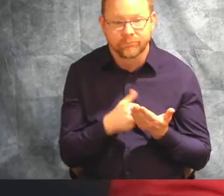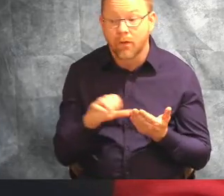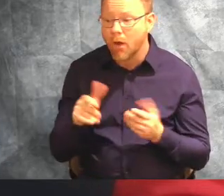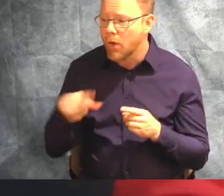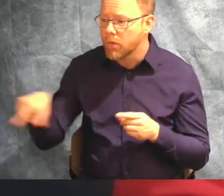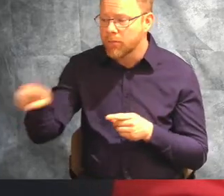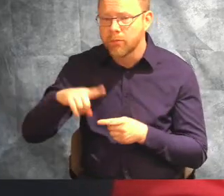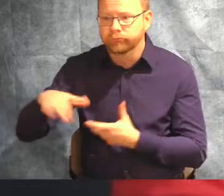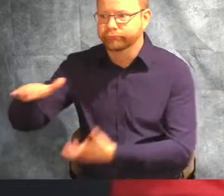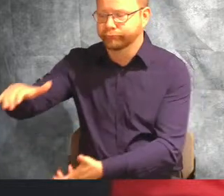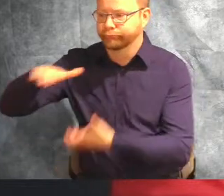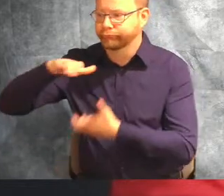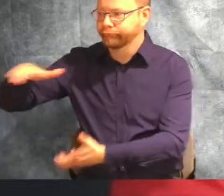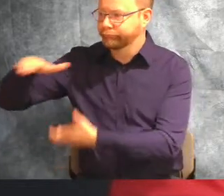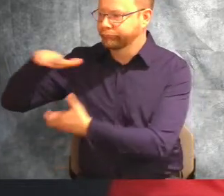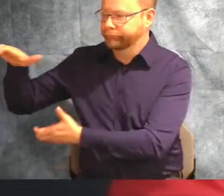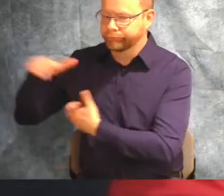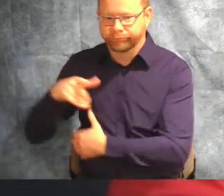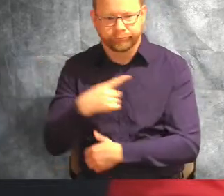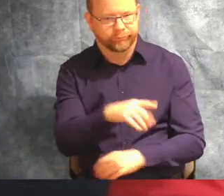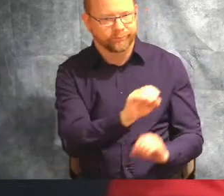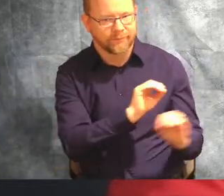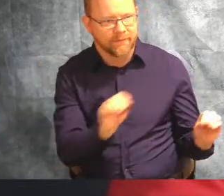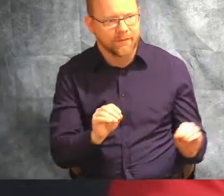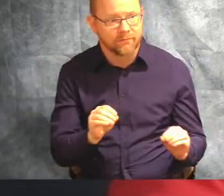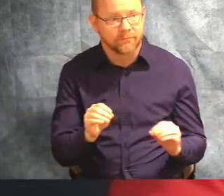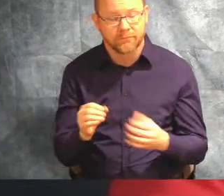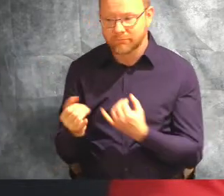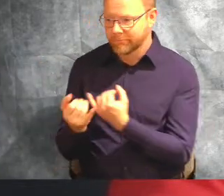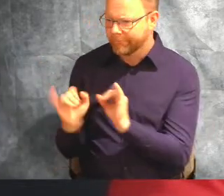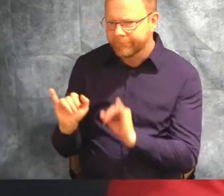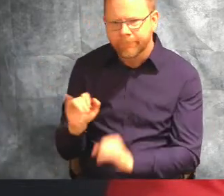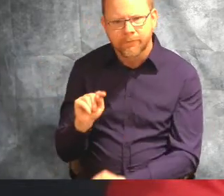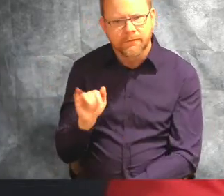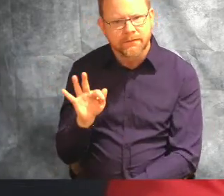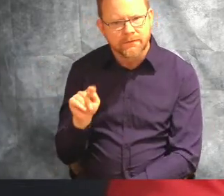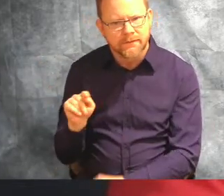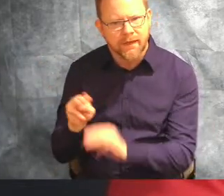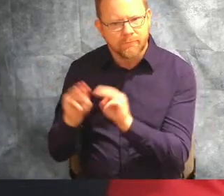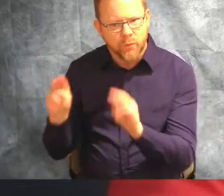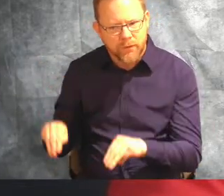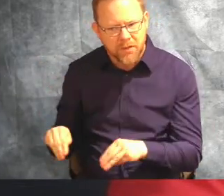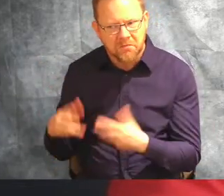else is is doing it. They're independent, the Taft Museum and those kind of things. And so,